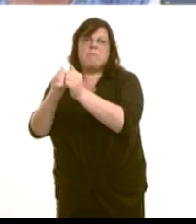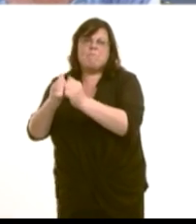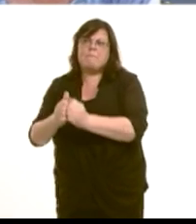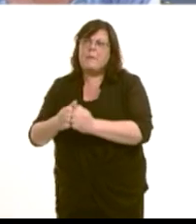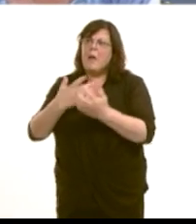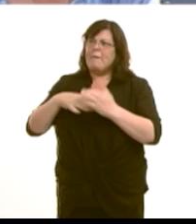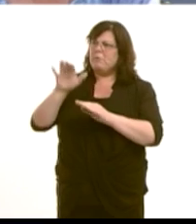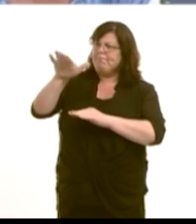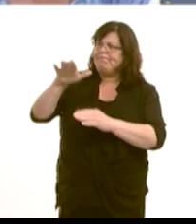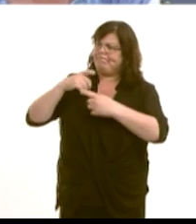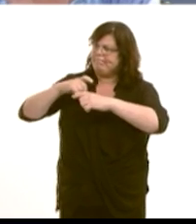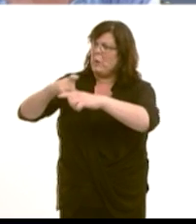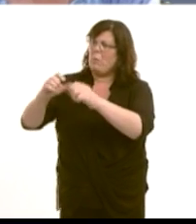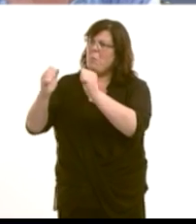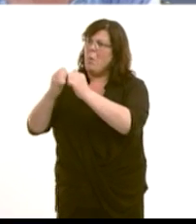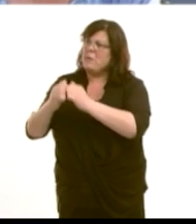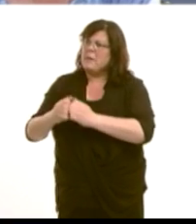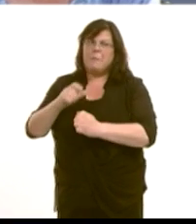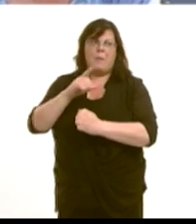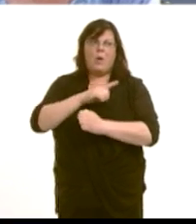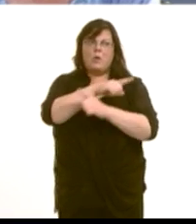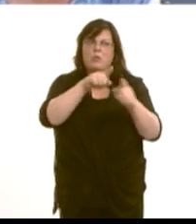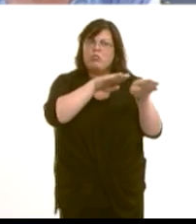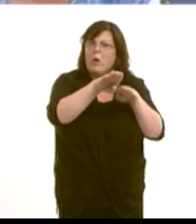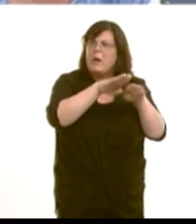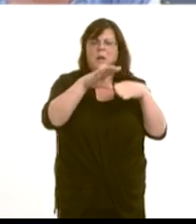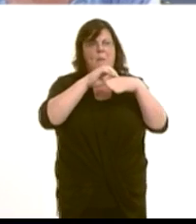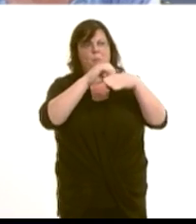the training courses and the back-to-work schemes that are currently benefiting some